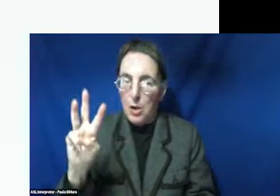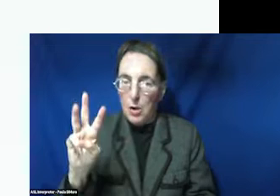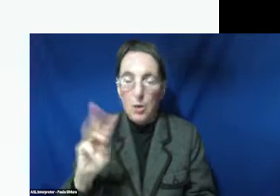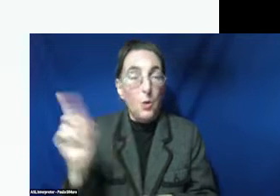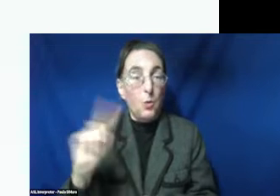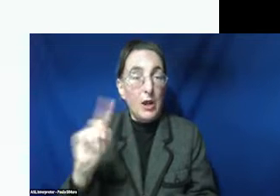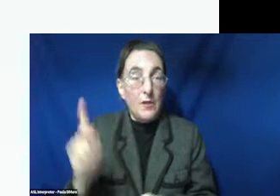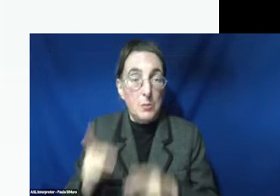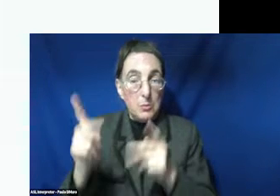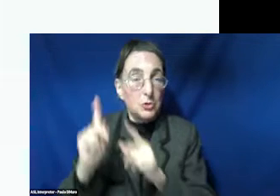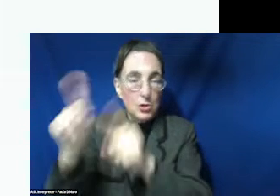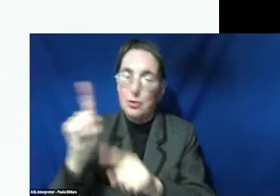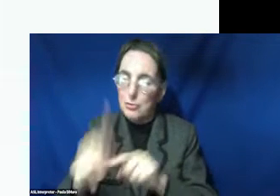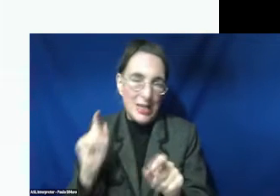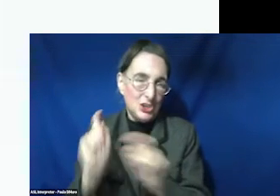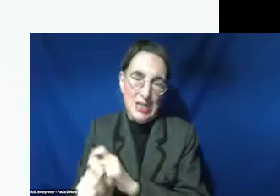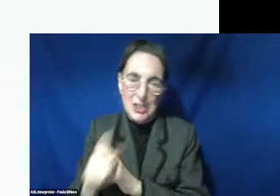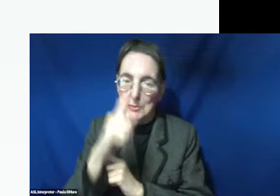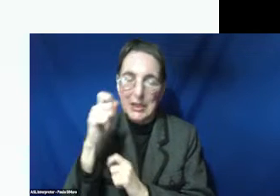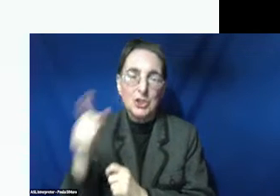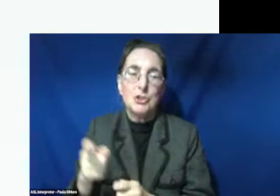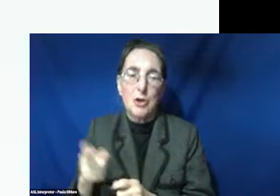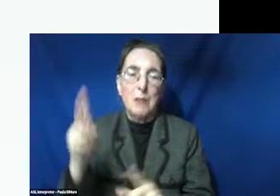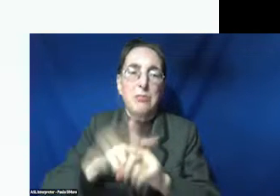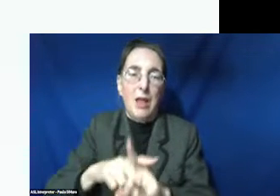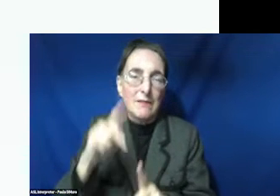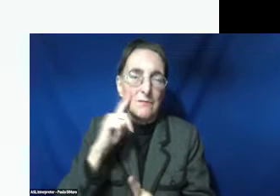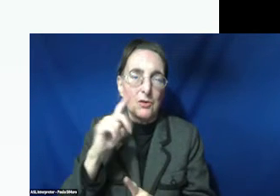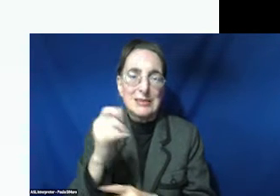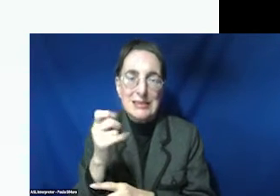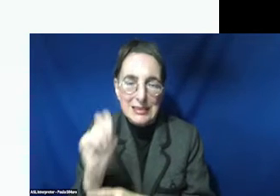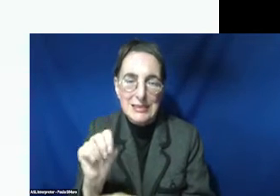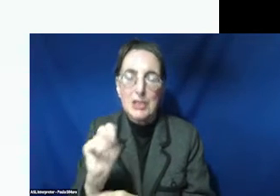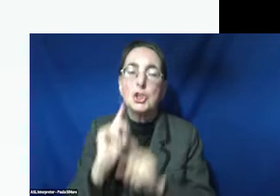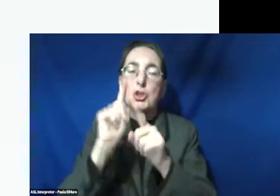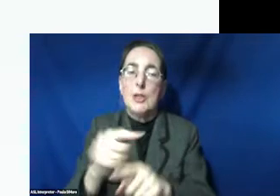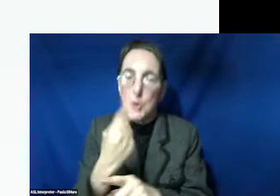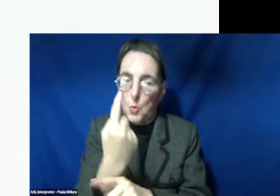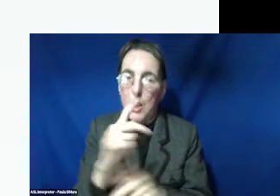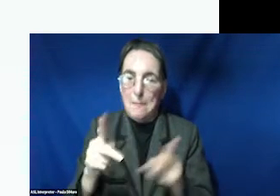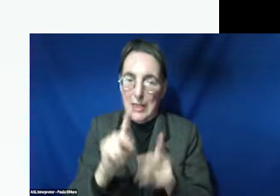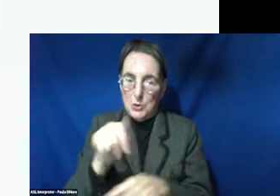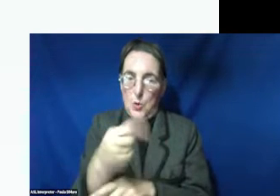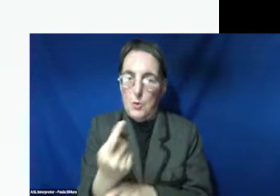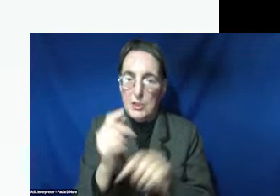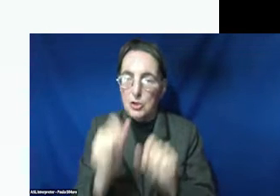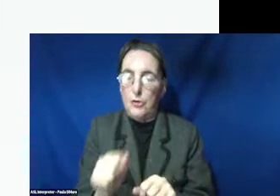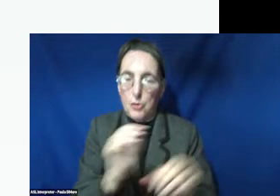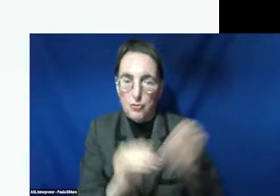to because you're applying to a solicitation that's going to one place. So you can rearrange the bottom here, but you can't overtake what is in place 1.